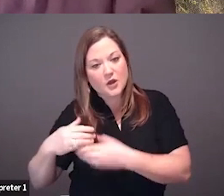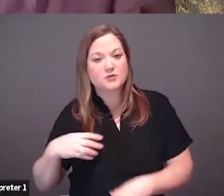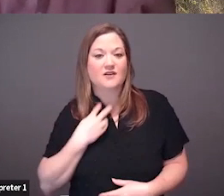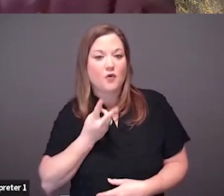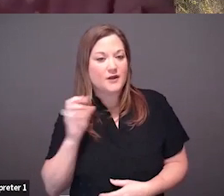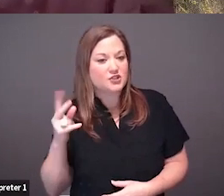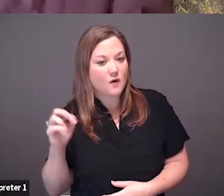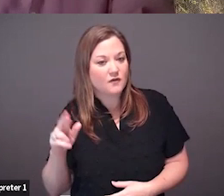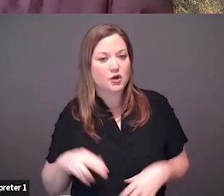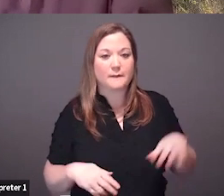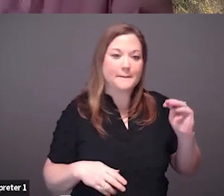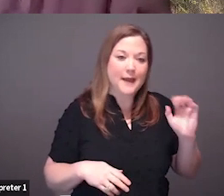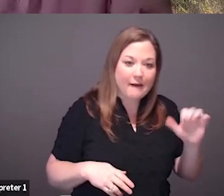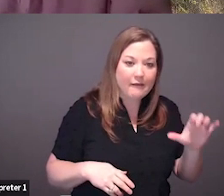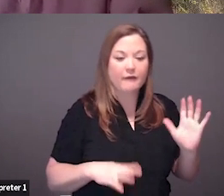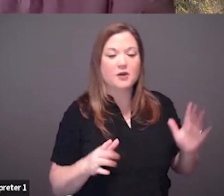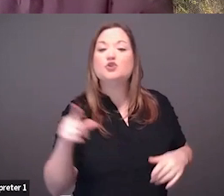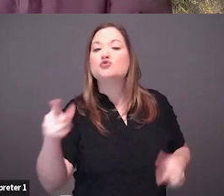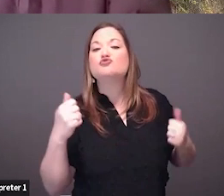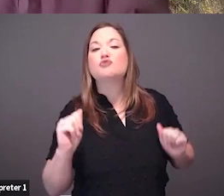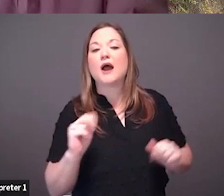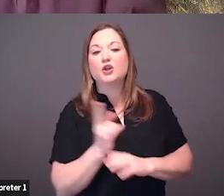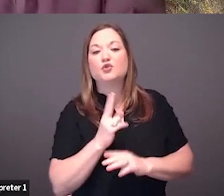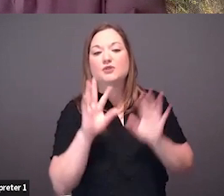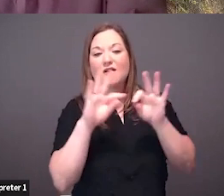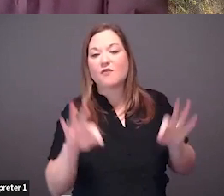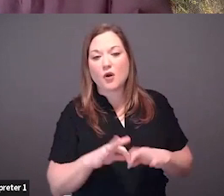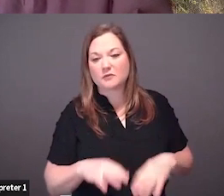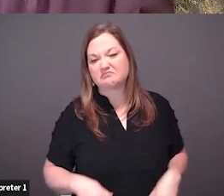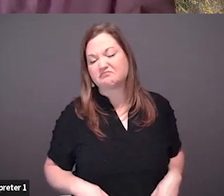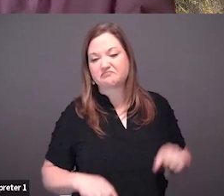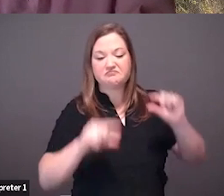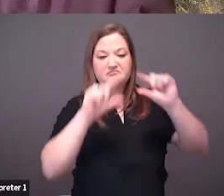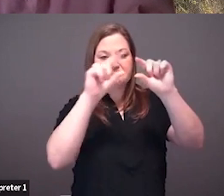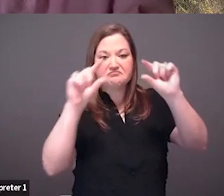and just sit there and try to use a form. Throw a few radio list fields and select fields and things like this.